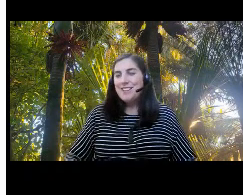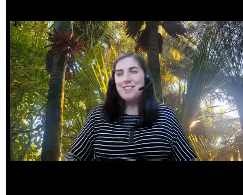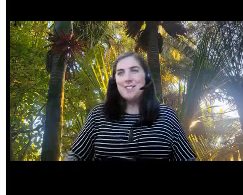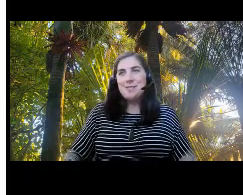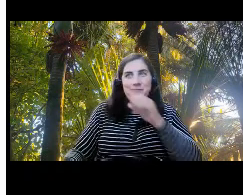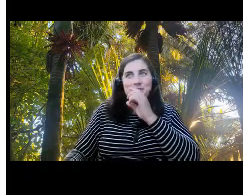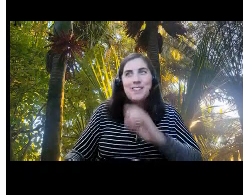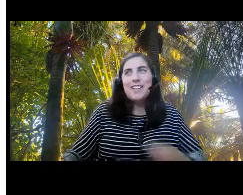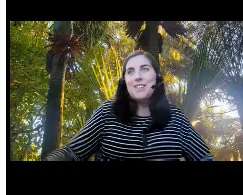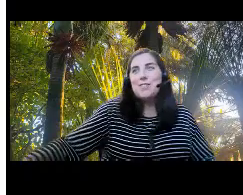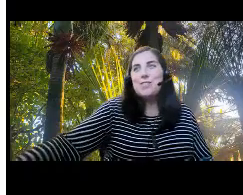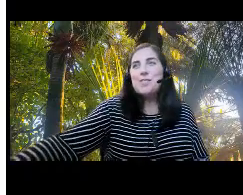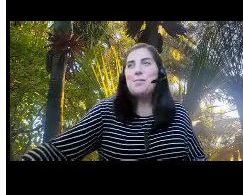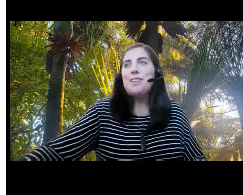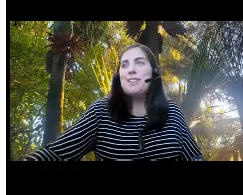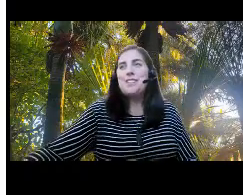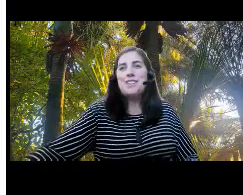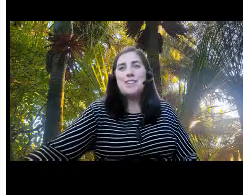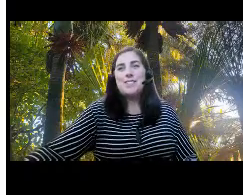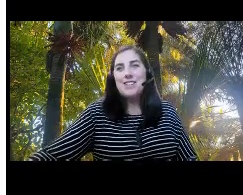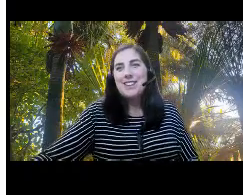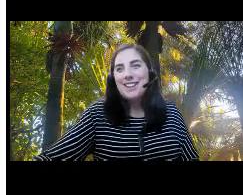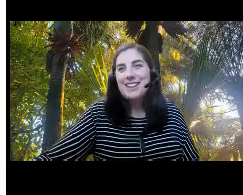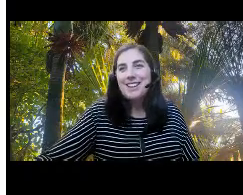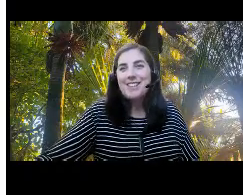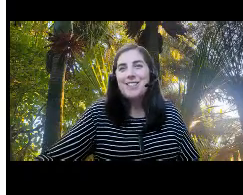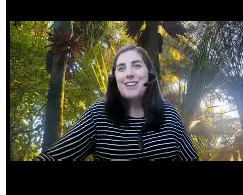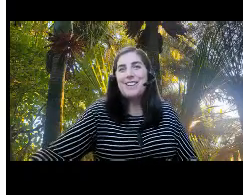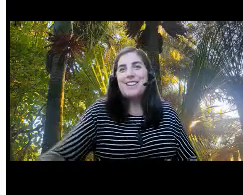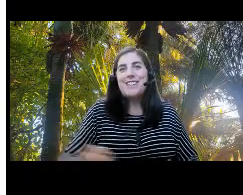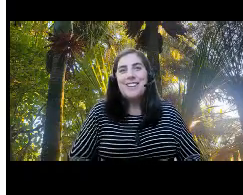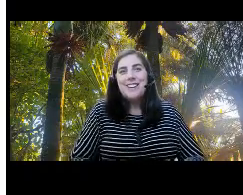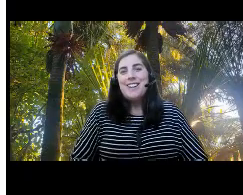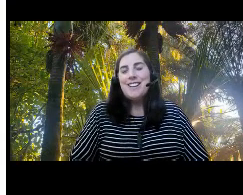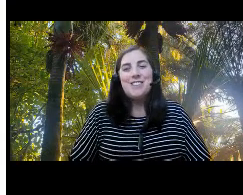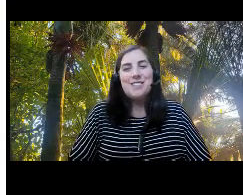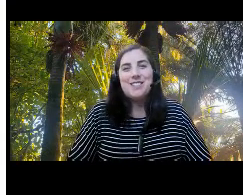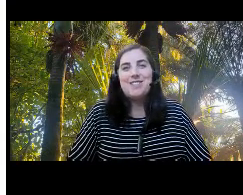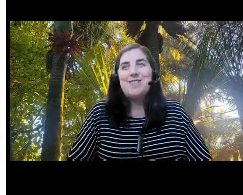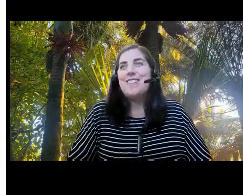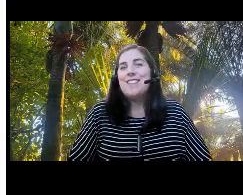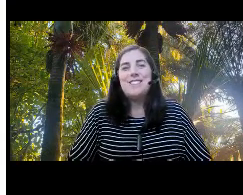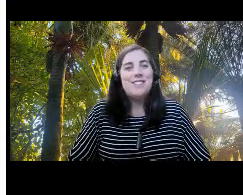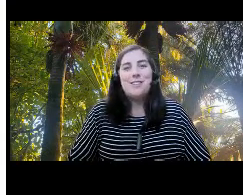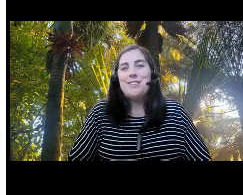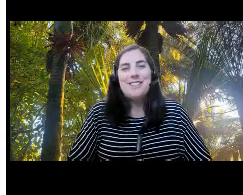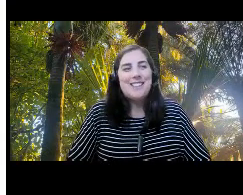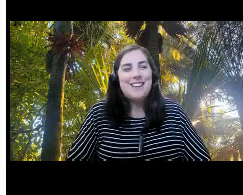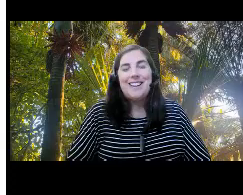Thank you. Thank you so much, Jacqui and Yolanda. That was so fascinating.